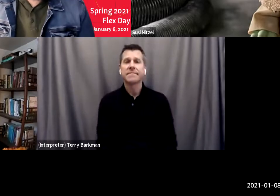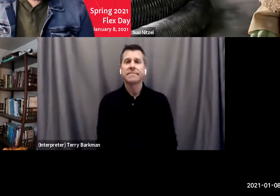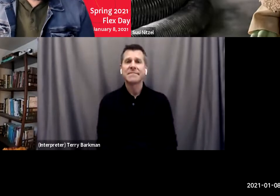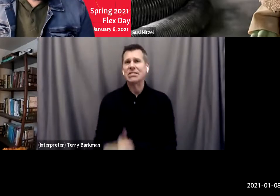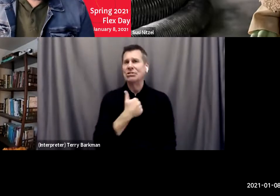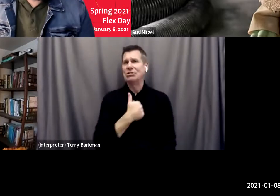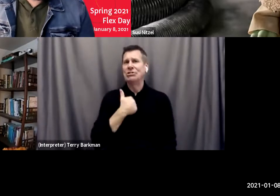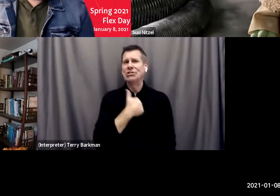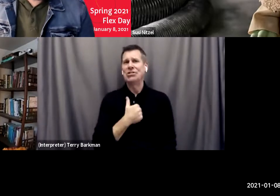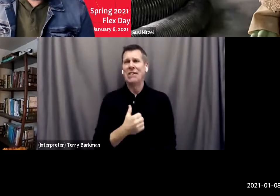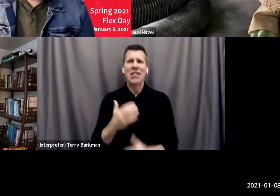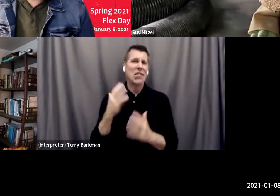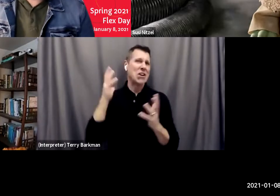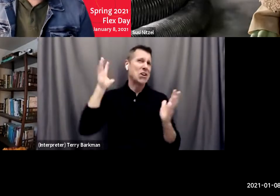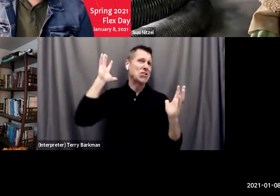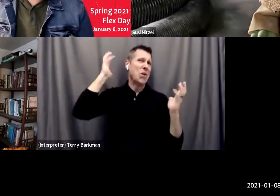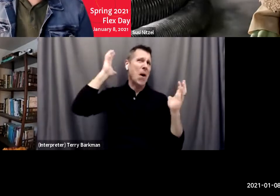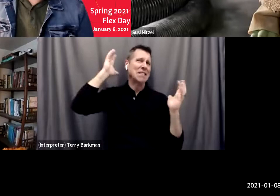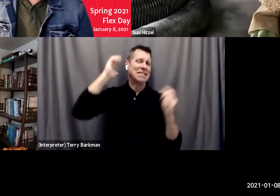all that noise back there. My apologies.